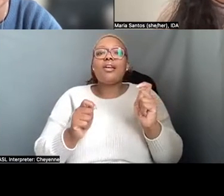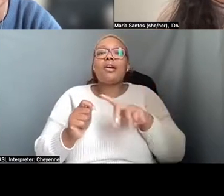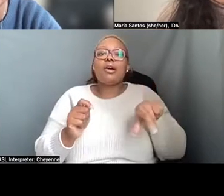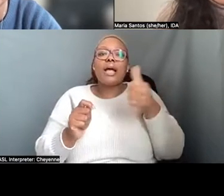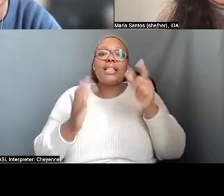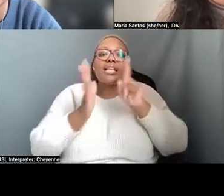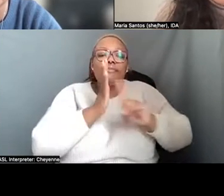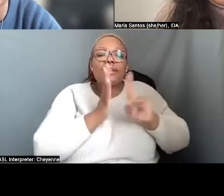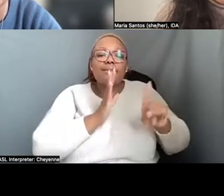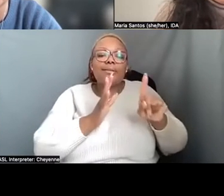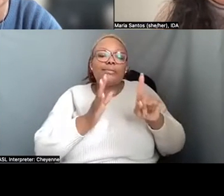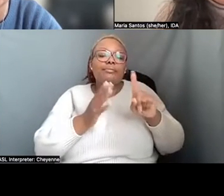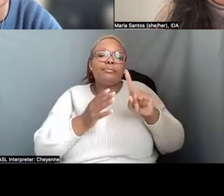number of journalistic projects.